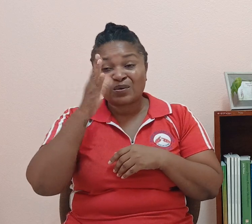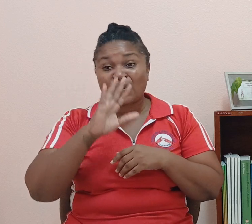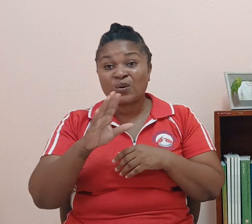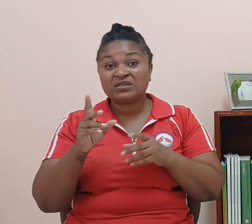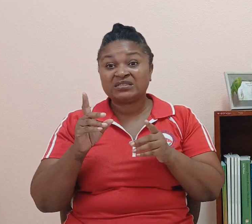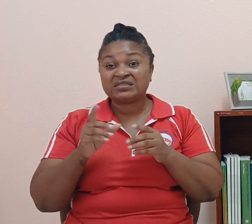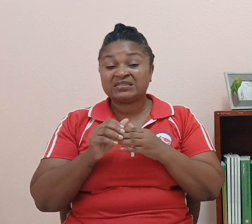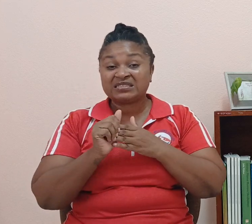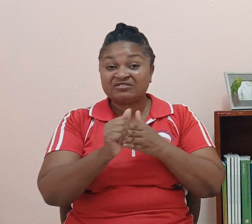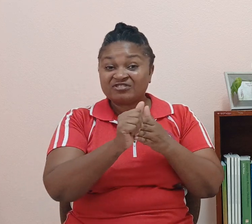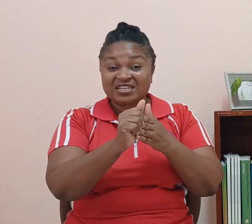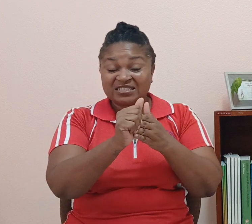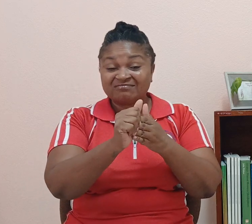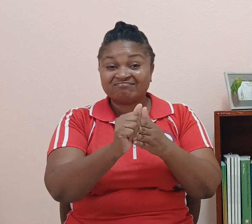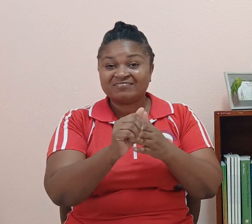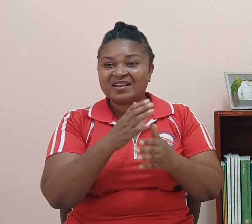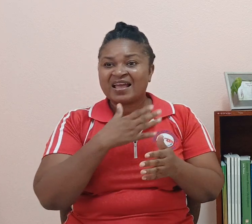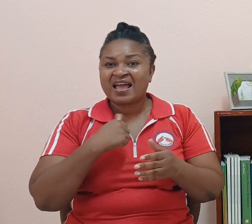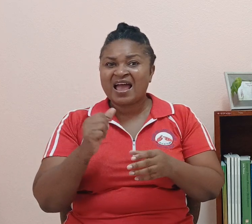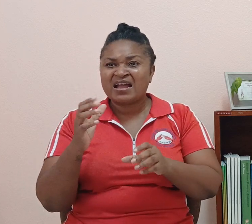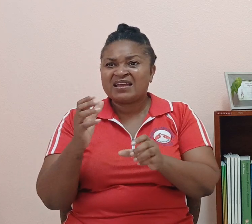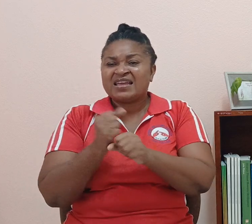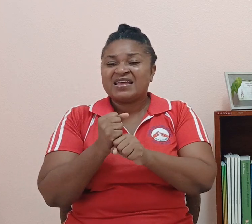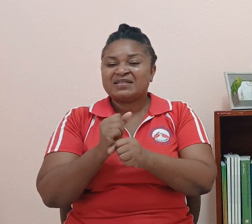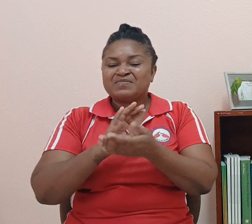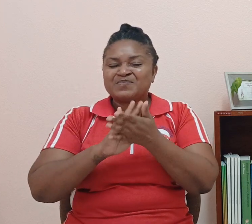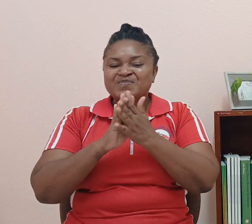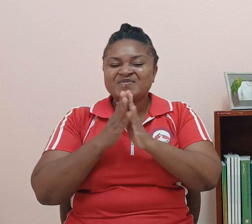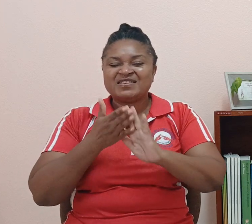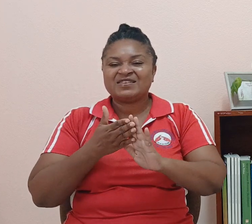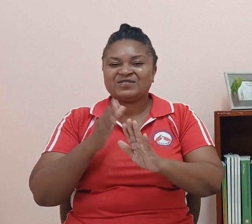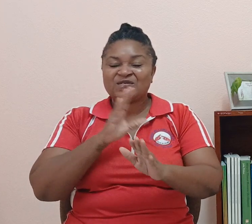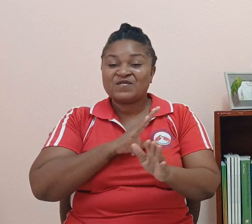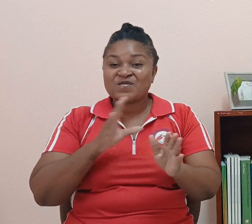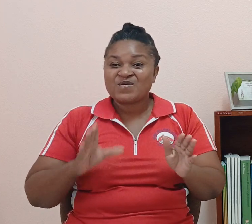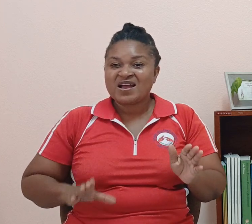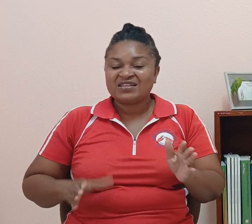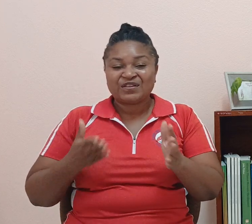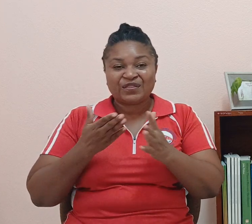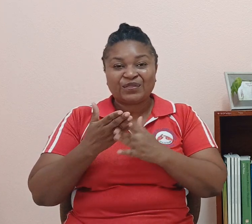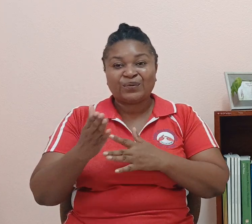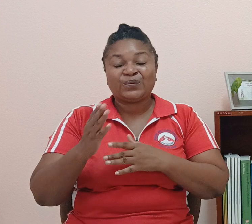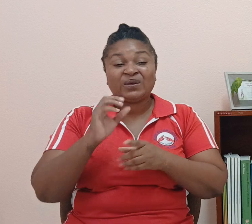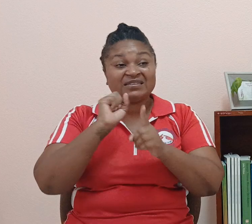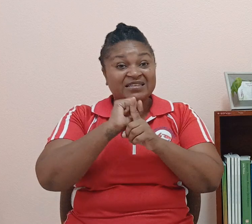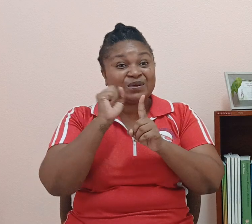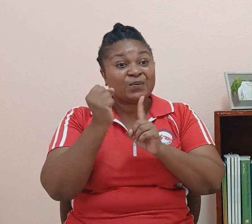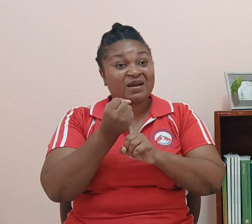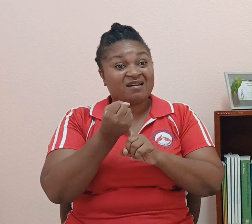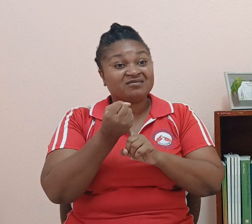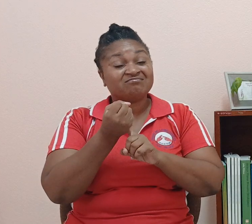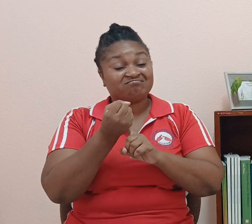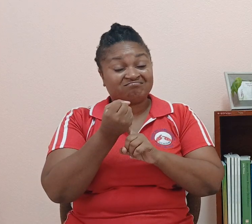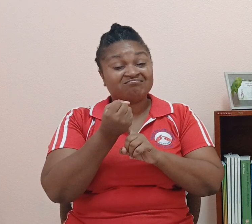and receive the peace of Christ through our situation. When we